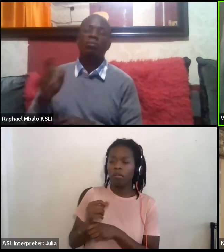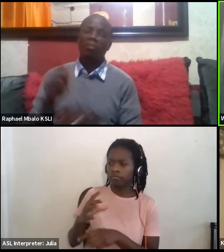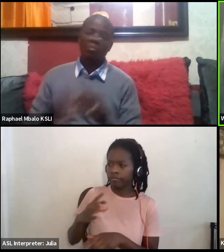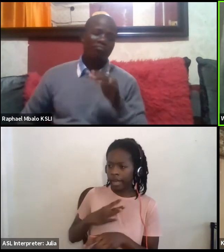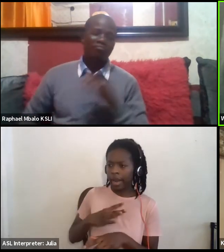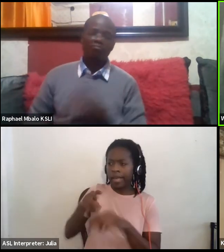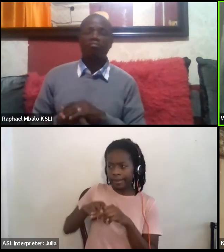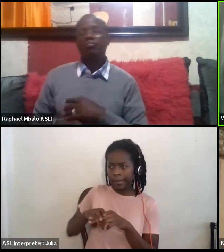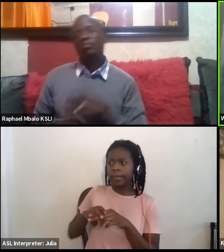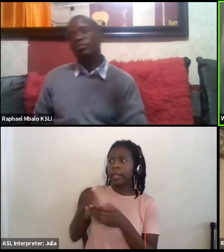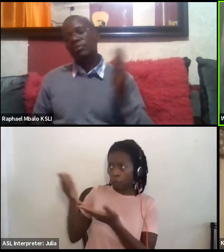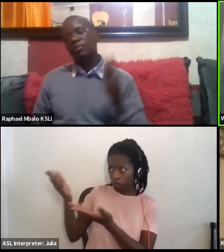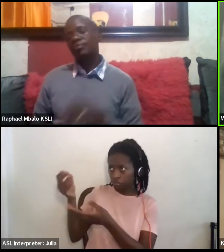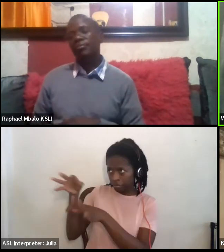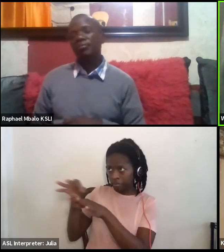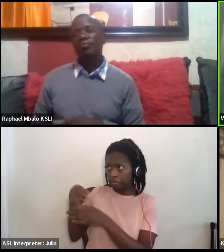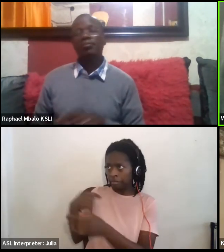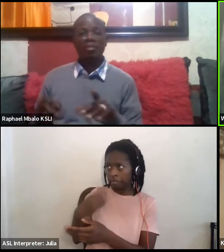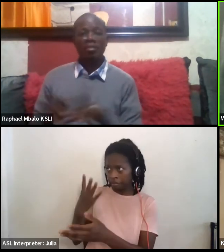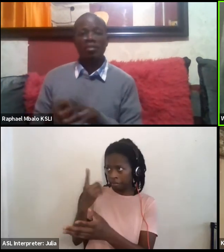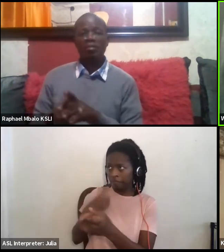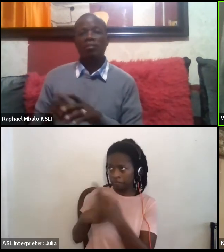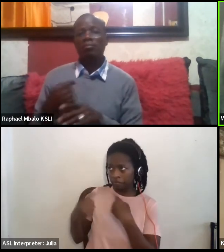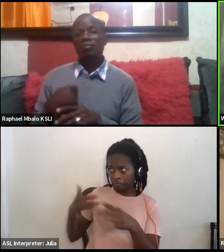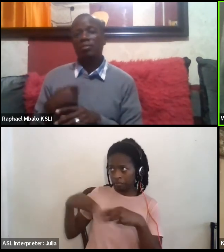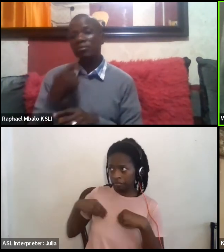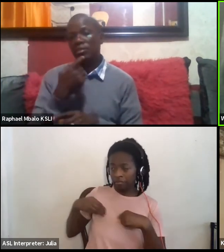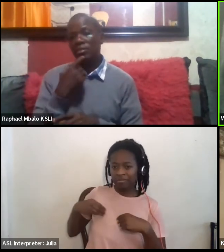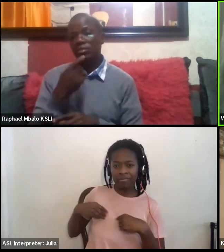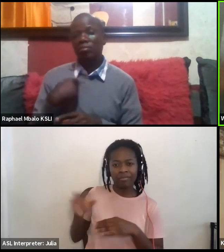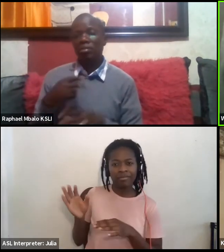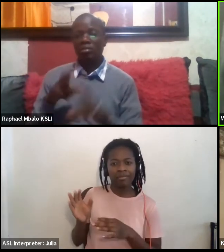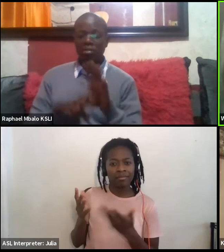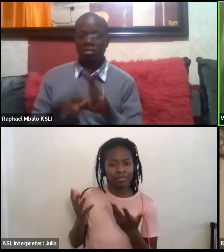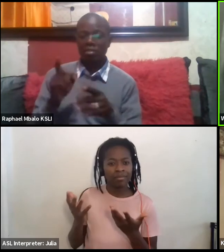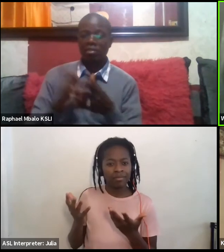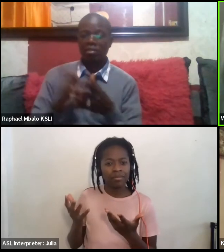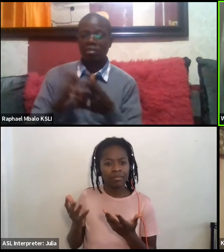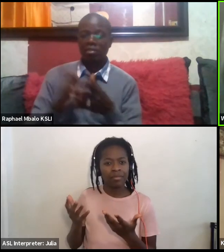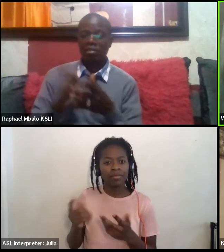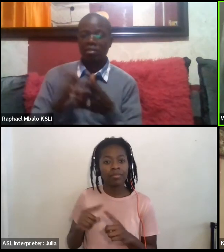I see you talk, I'll talk, and it's helped actors in whatever ways that it's helped them,